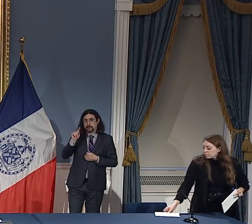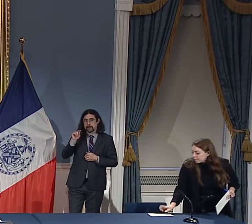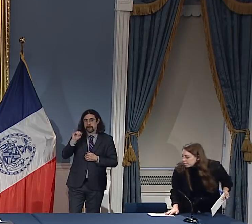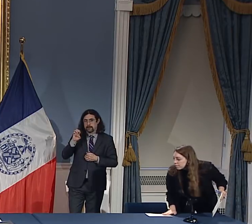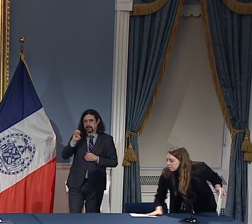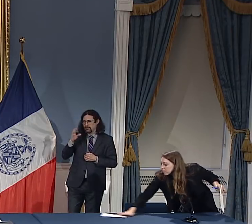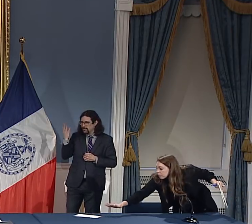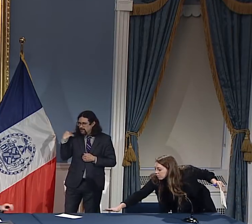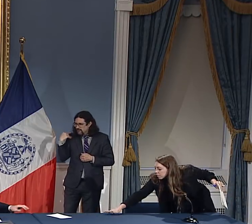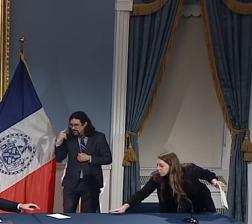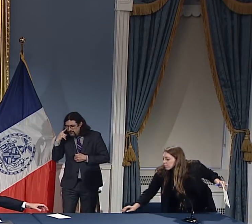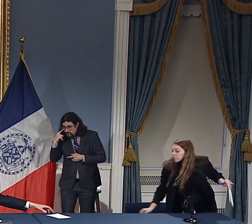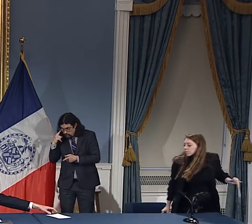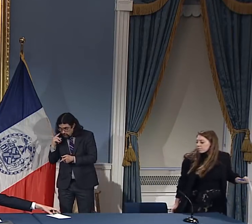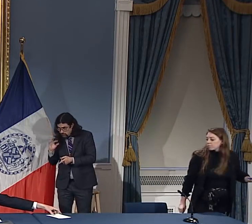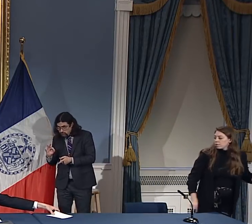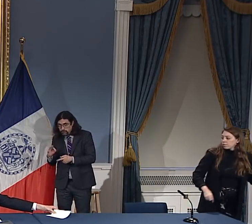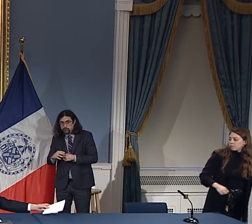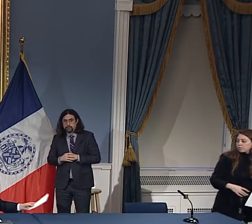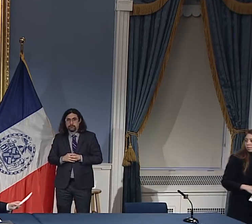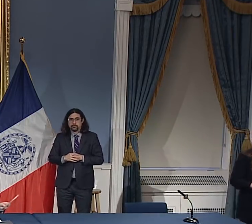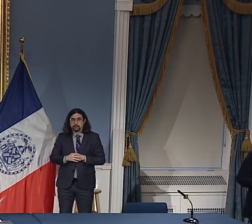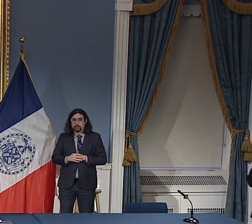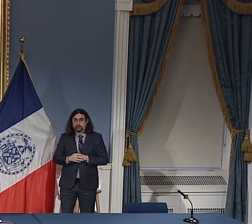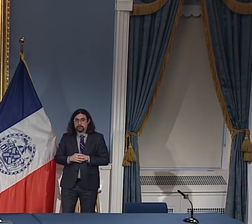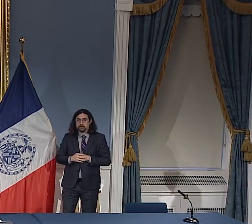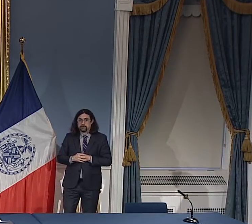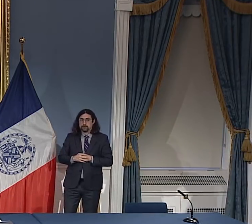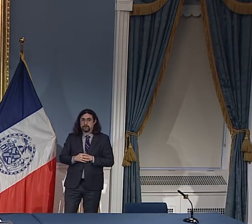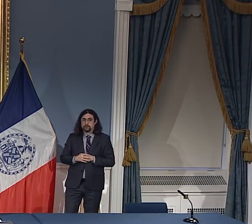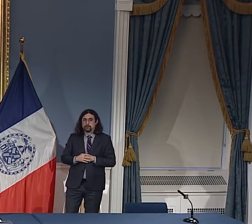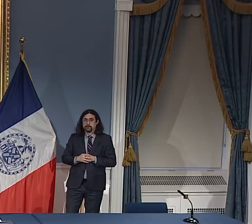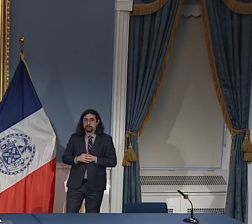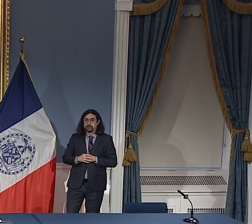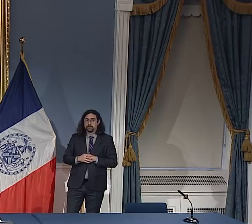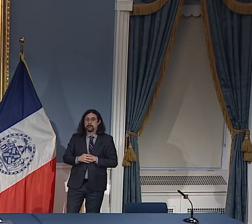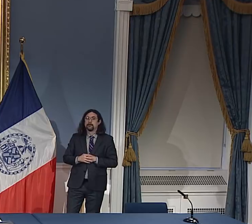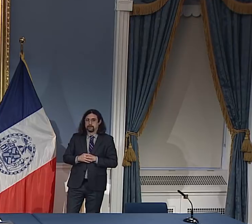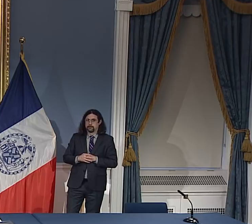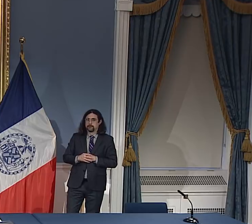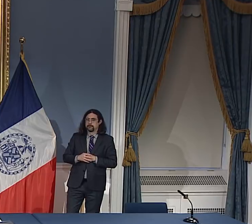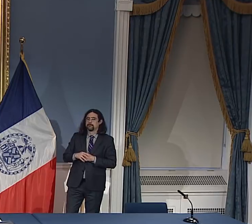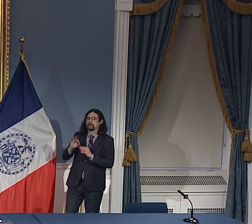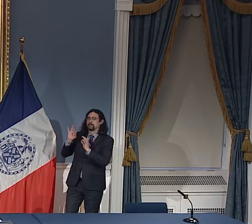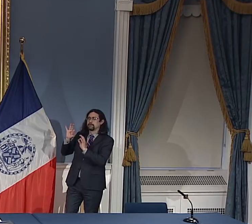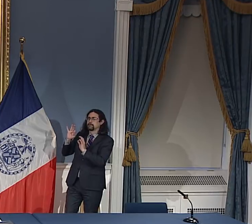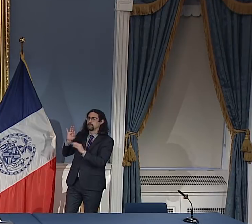KATIE? CAN YOU HEAR ME NOW? YES. THANK YOU. SORRY.